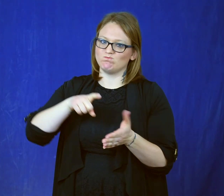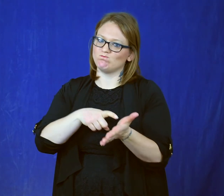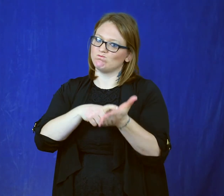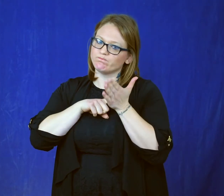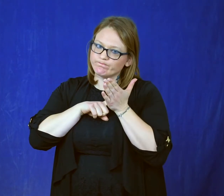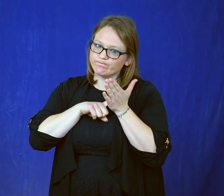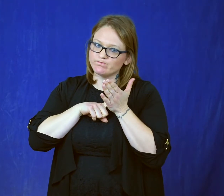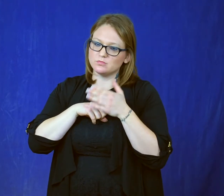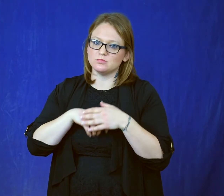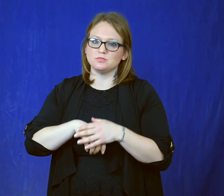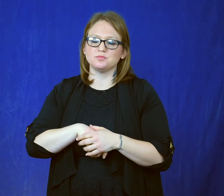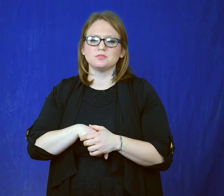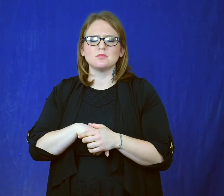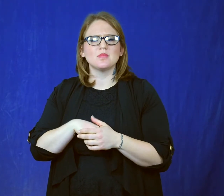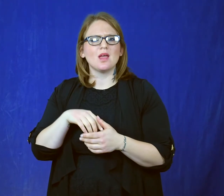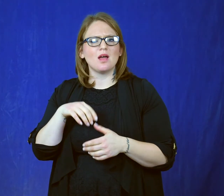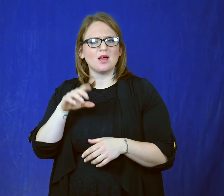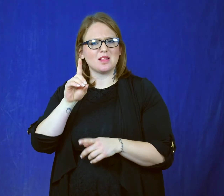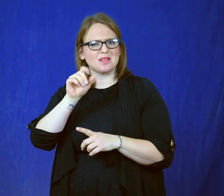on students who are Deaf and Hard of Hearing.